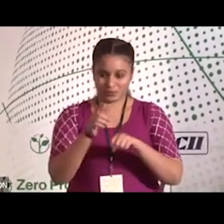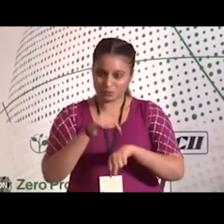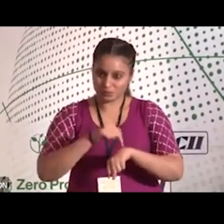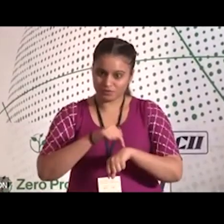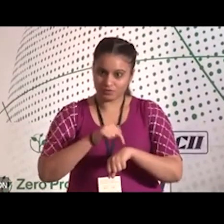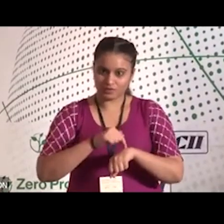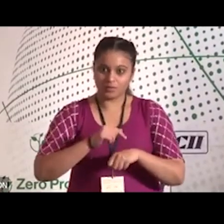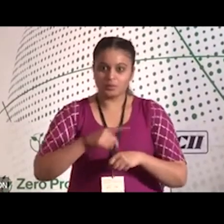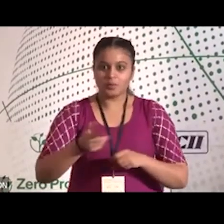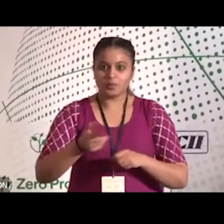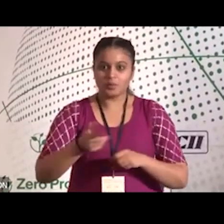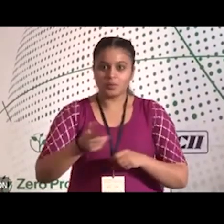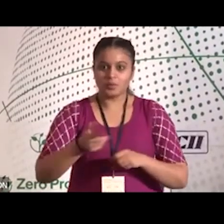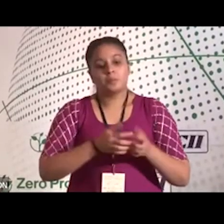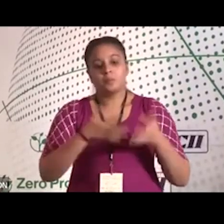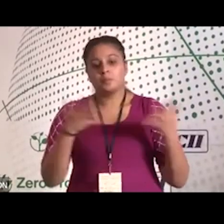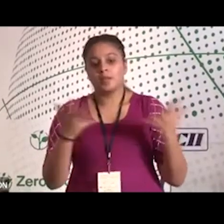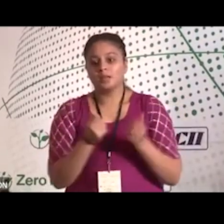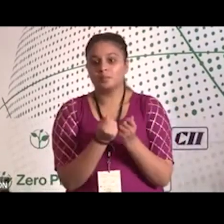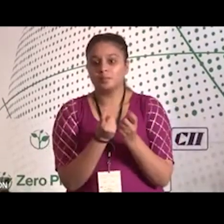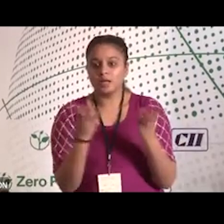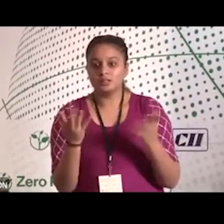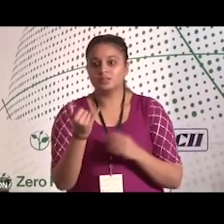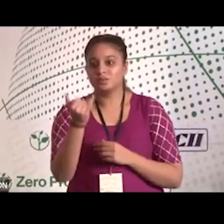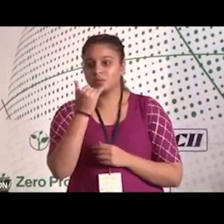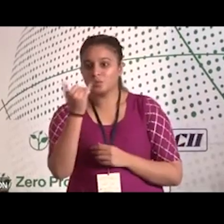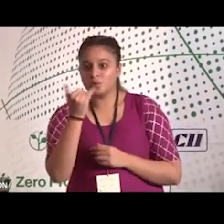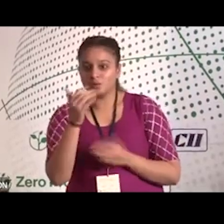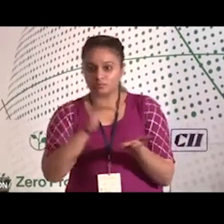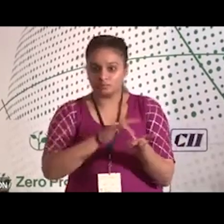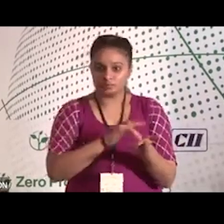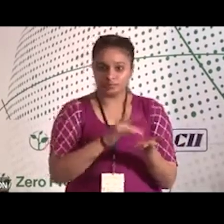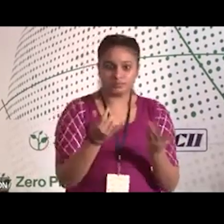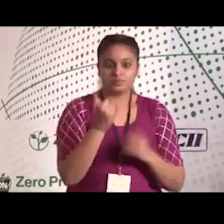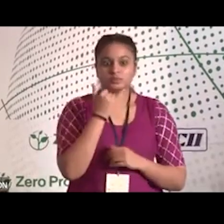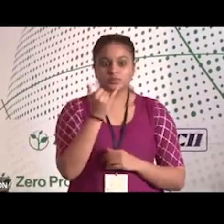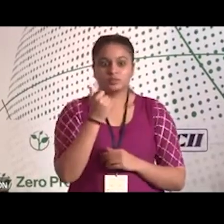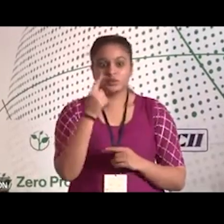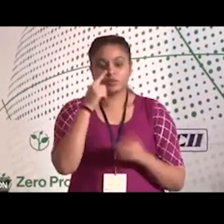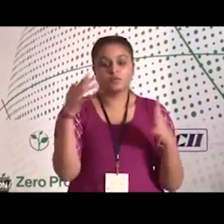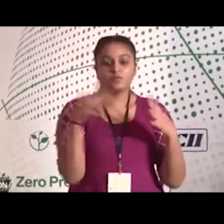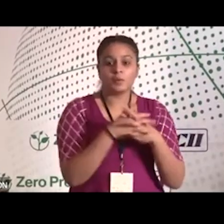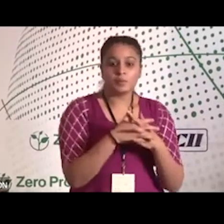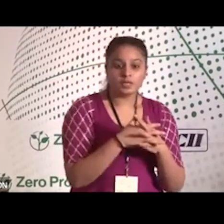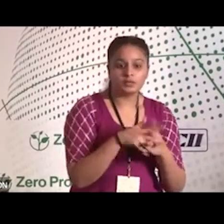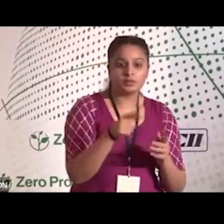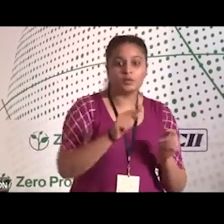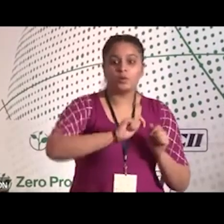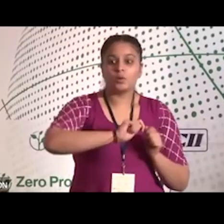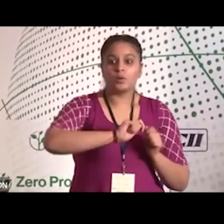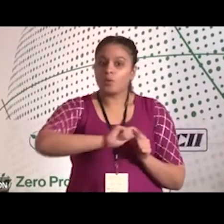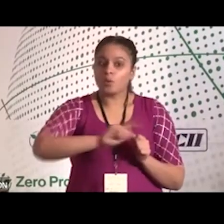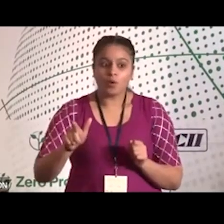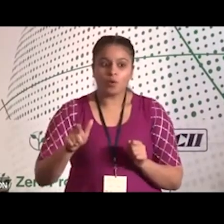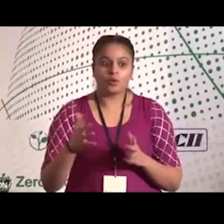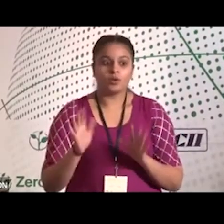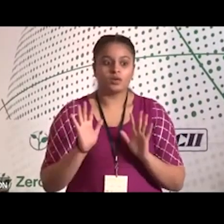There were a lot call centers were flooded with calls from women who said, we all have aspirations.